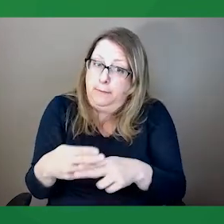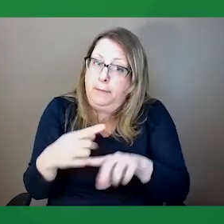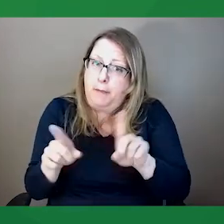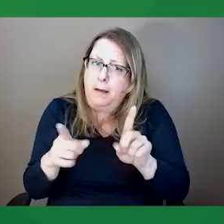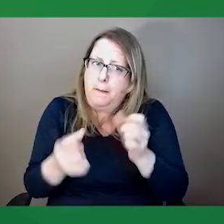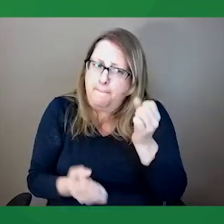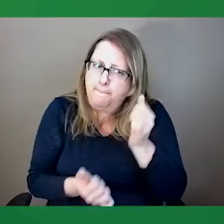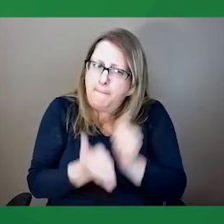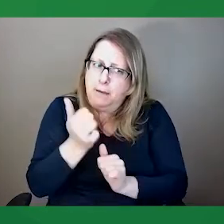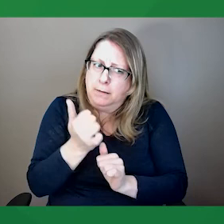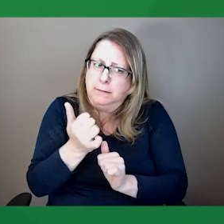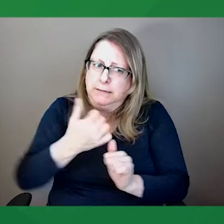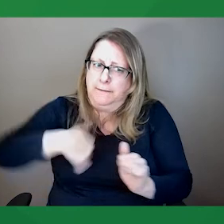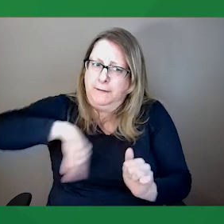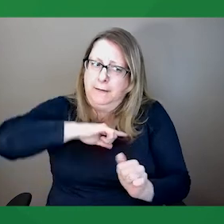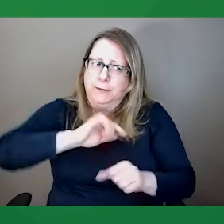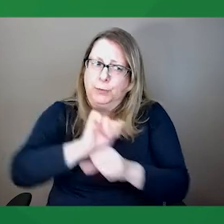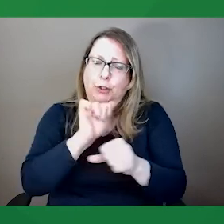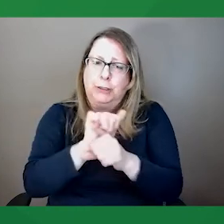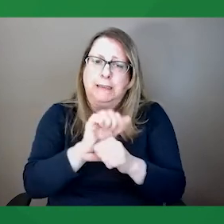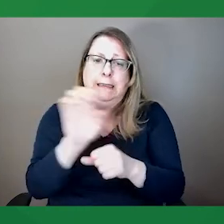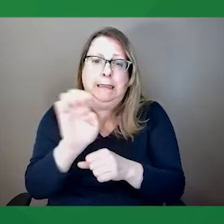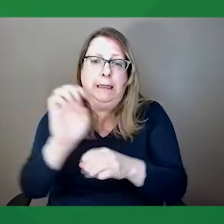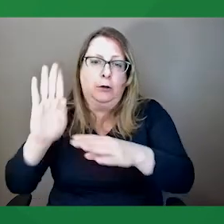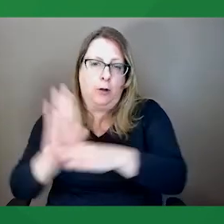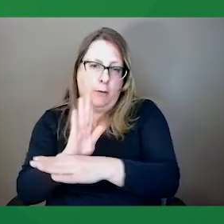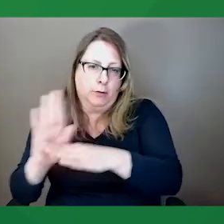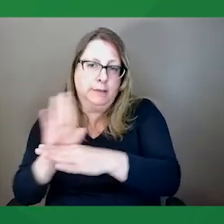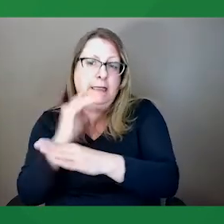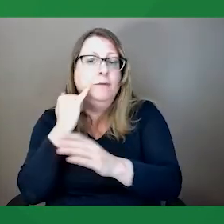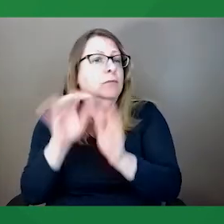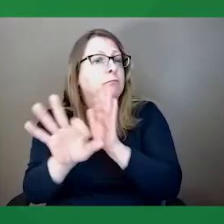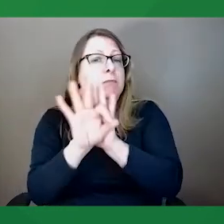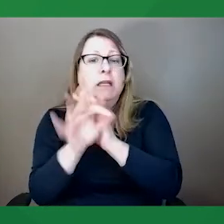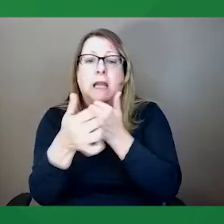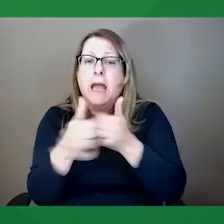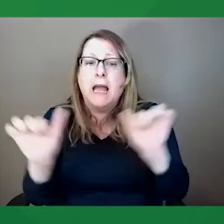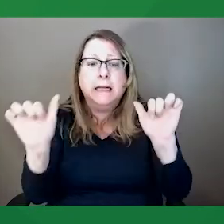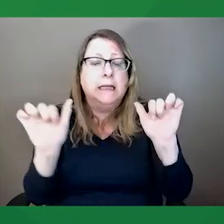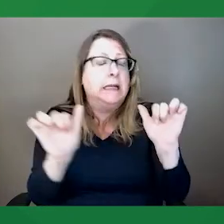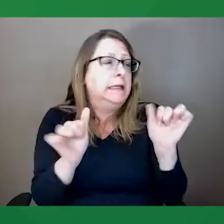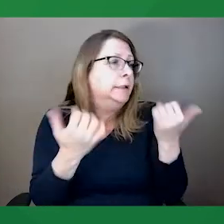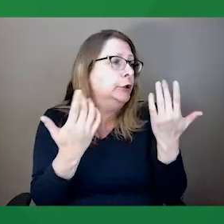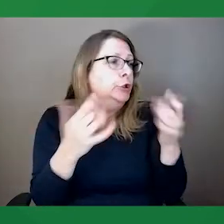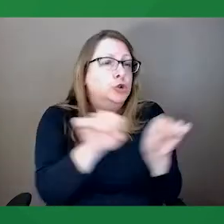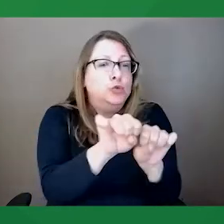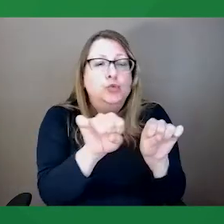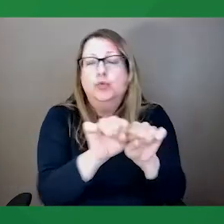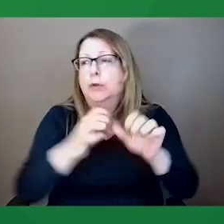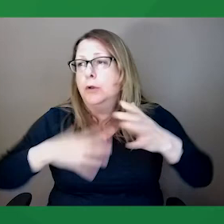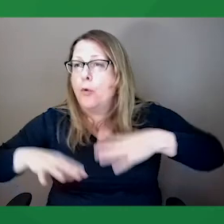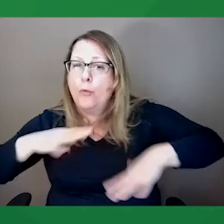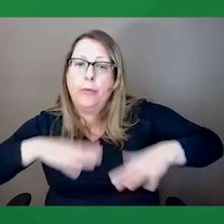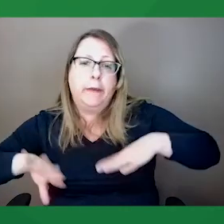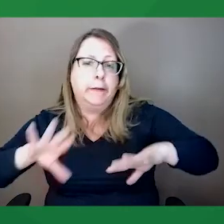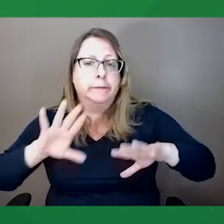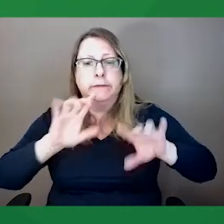I'm not gonna name names because a lot of us work in industries and Ecommerce, but go to eCommerce website,